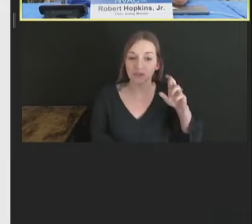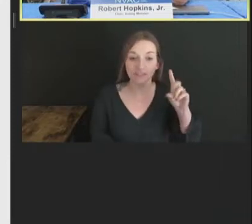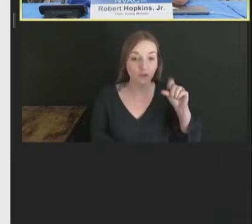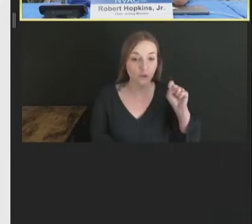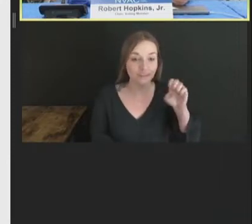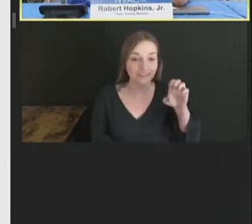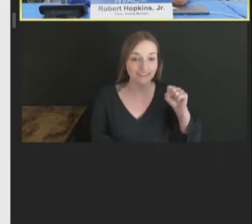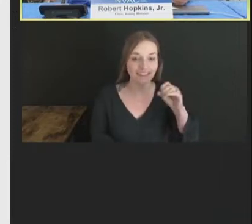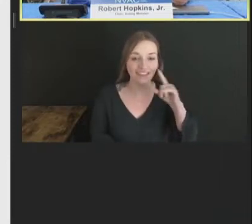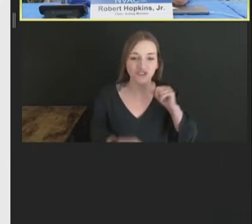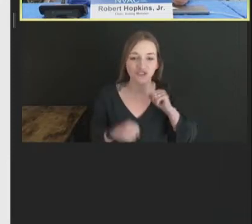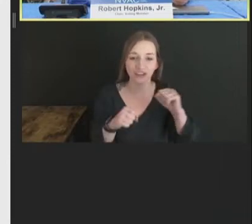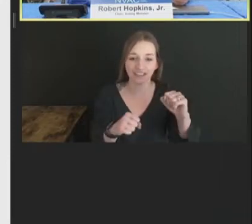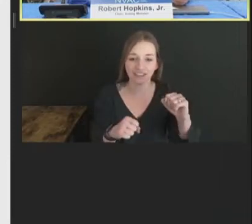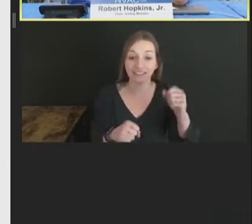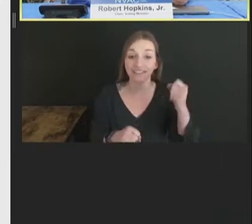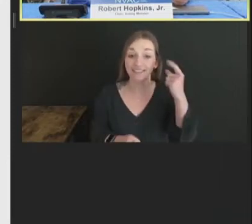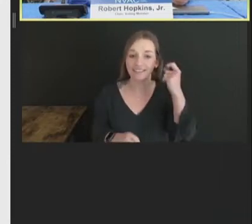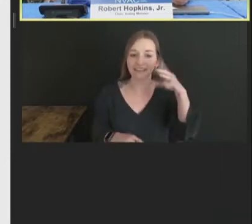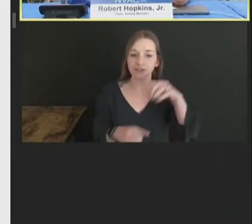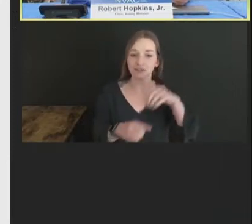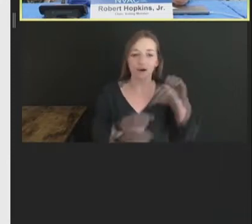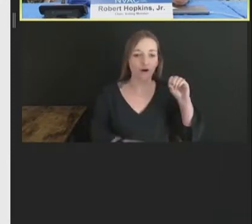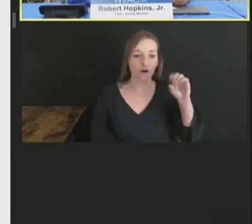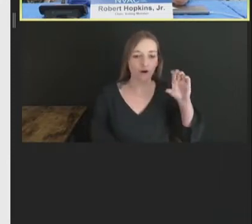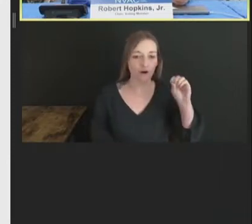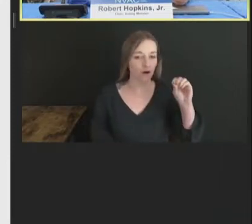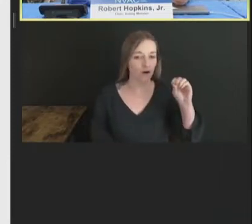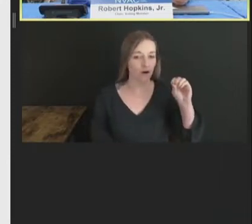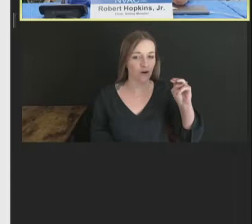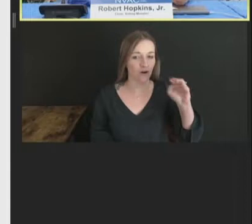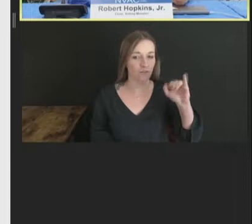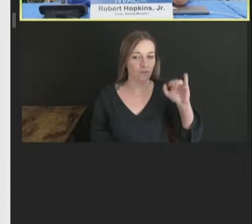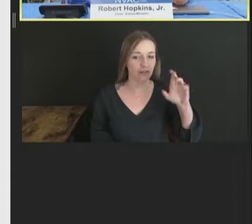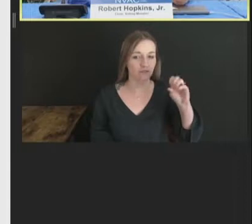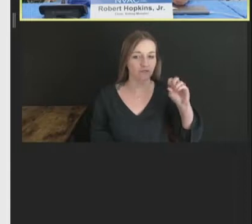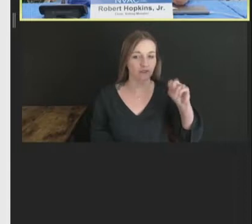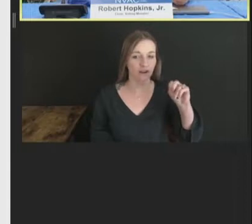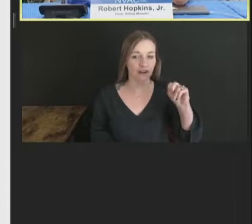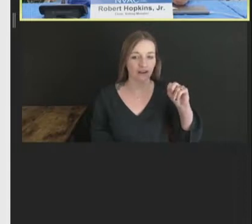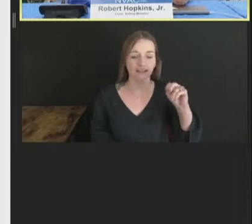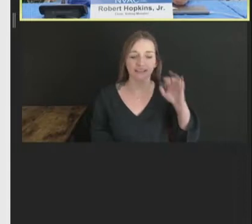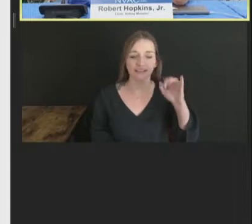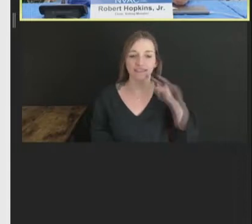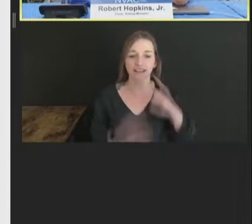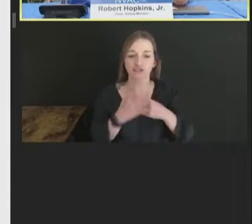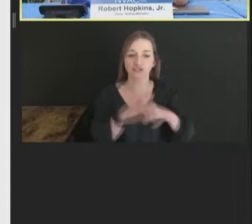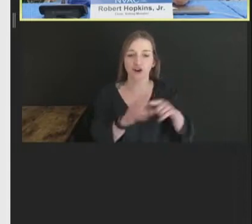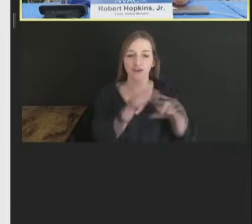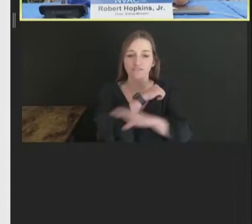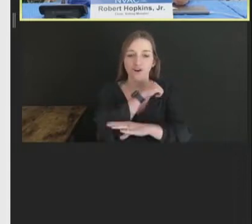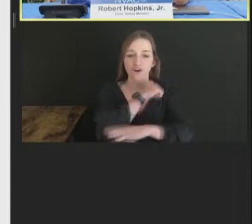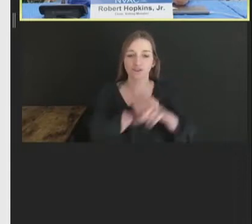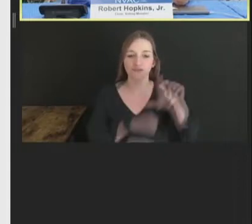and the COVID-19 vaccine starting in Fall of 2022 and the continual emergence of COVID-19 variants,